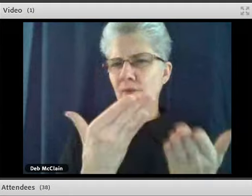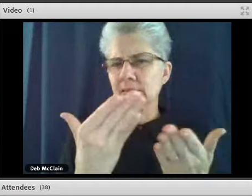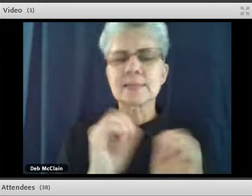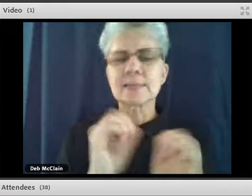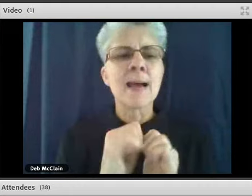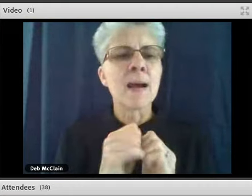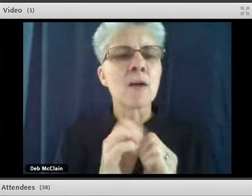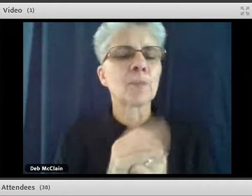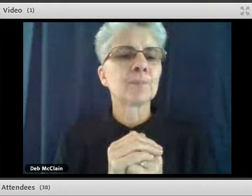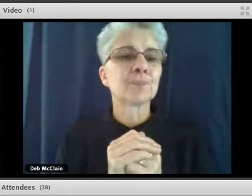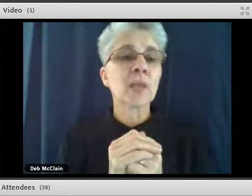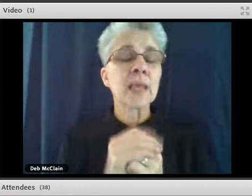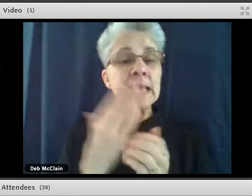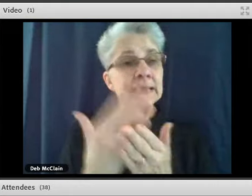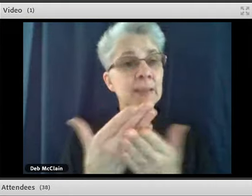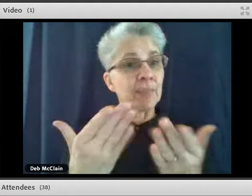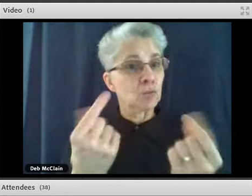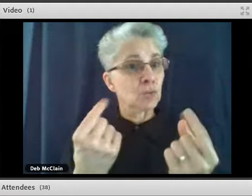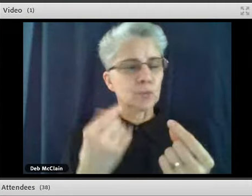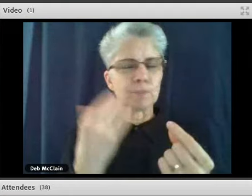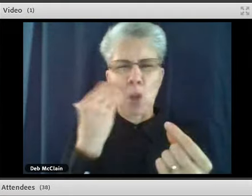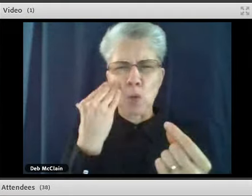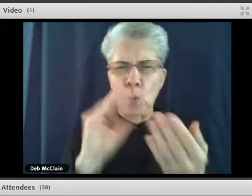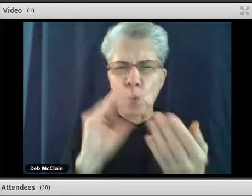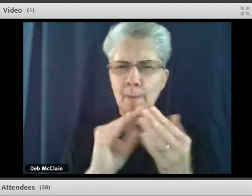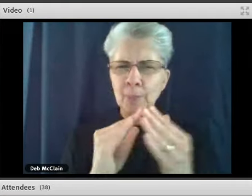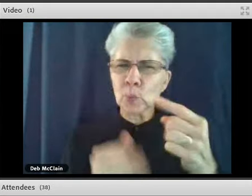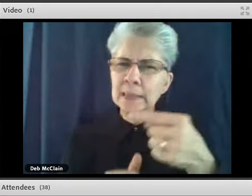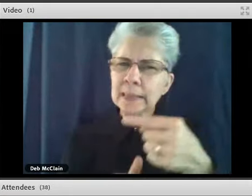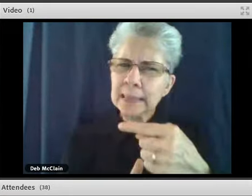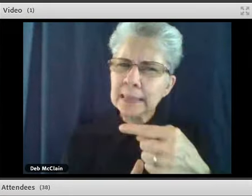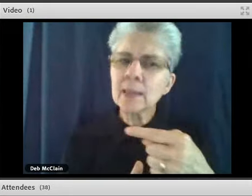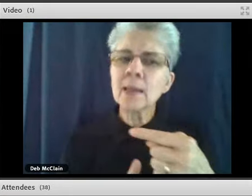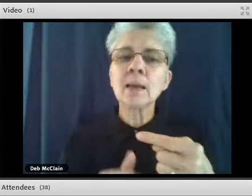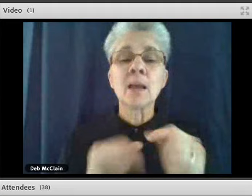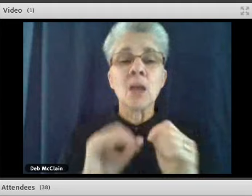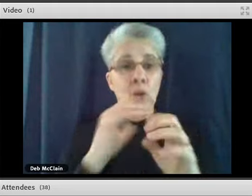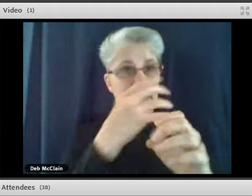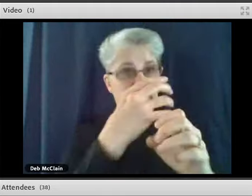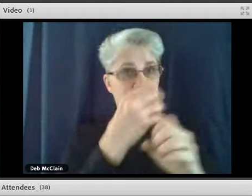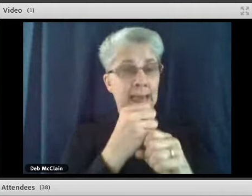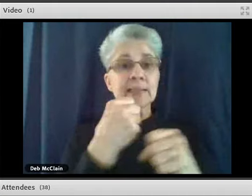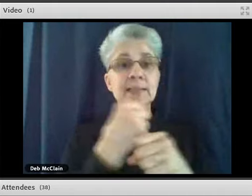Really, some of the things you can do is know your community. And there's ways that you can get statistics from the census.